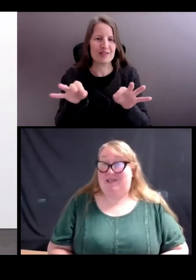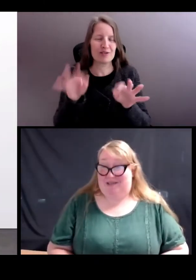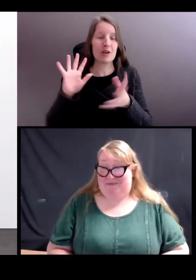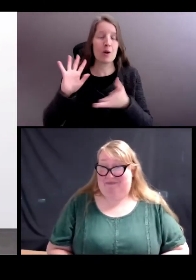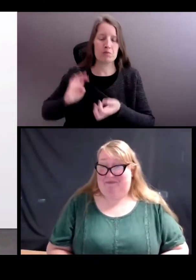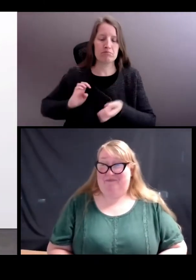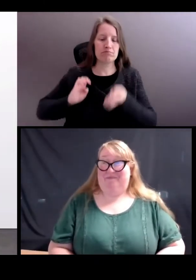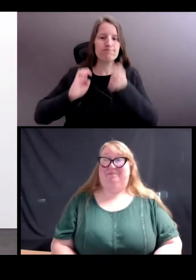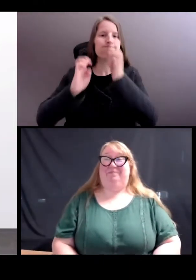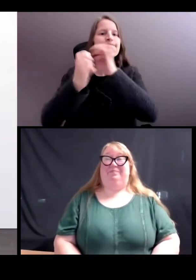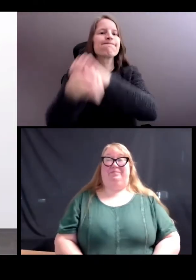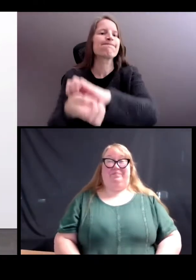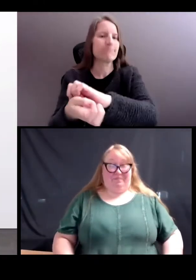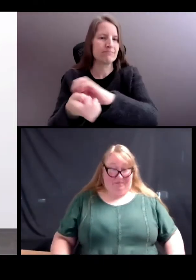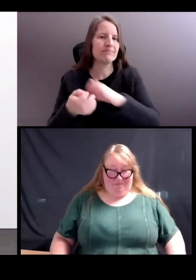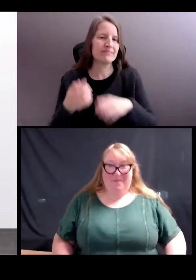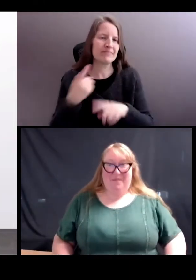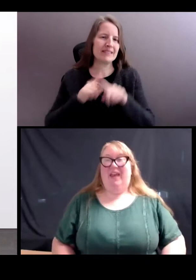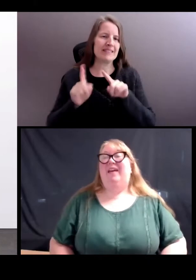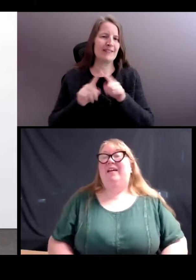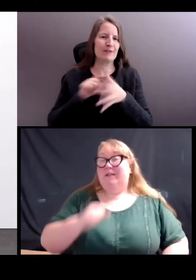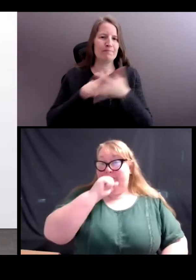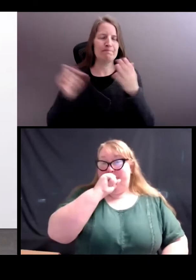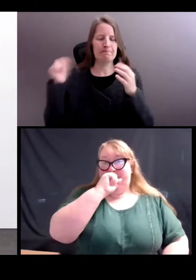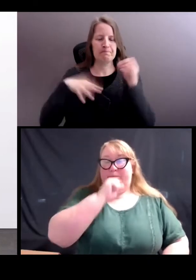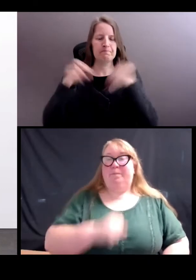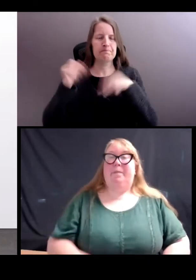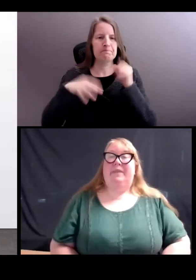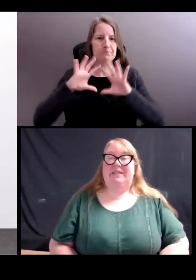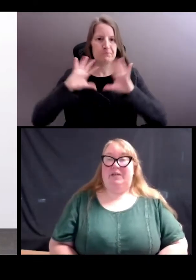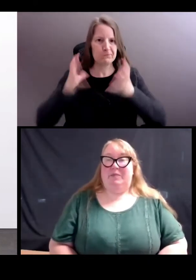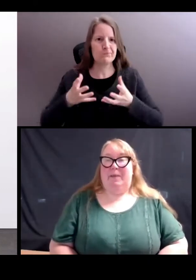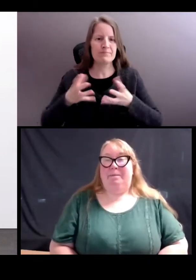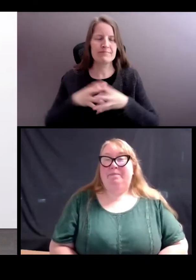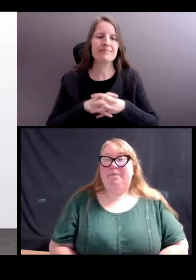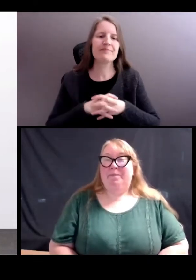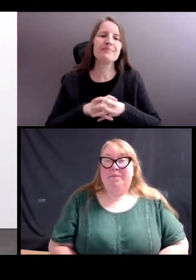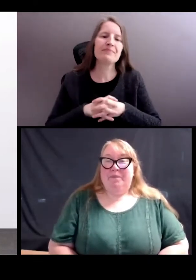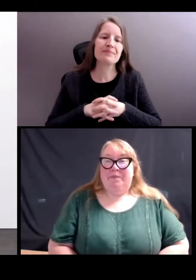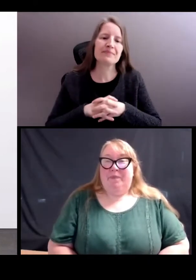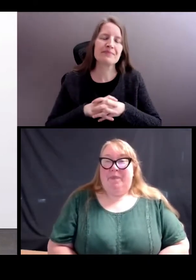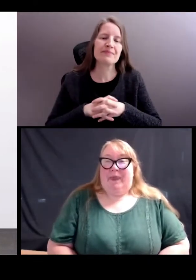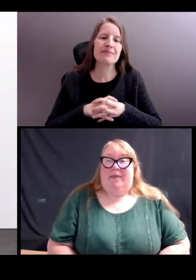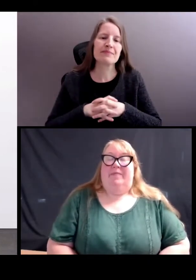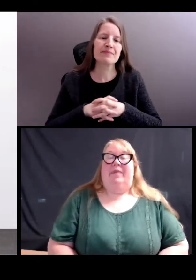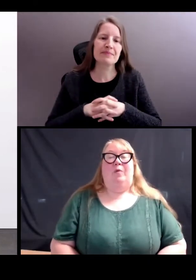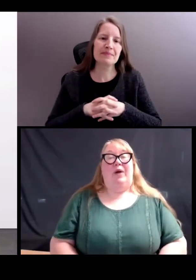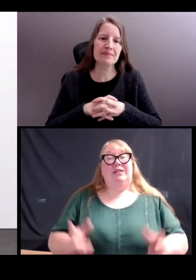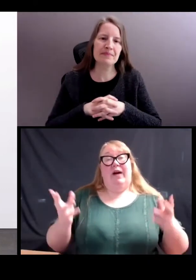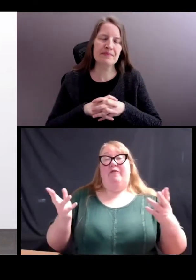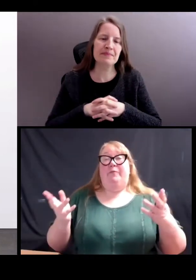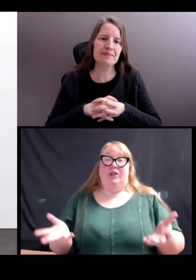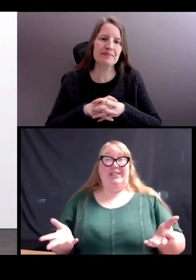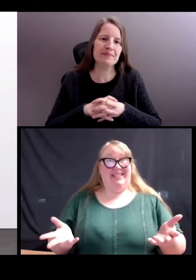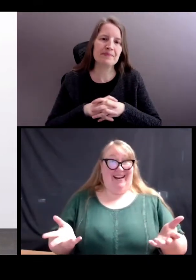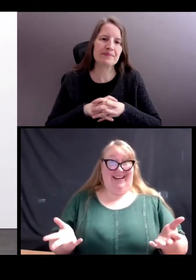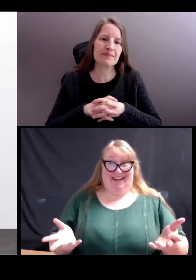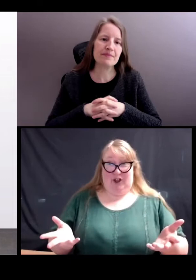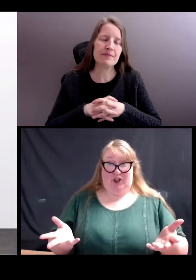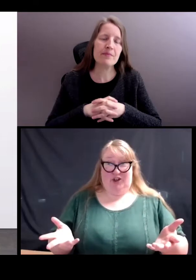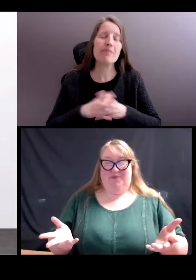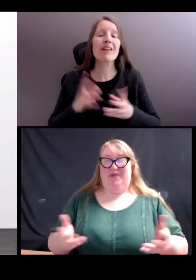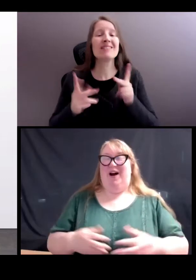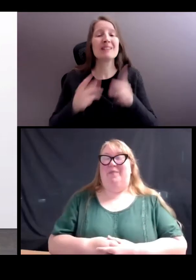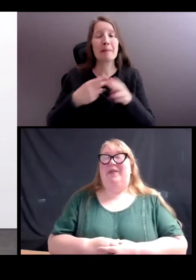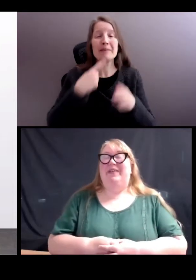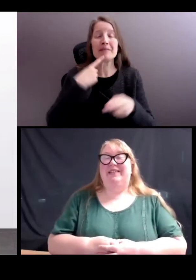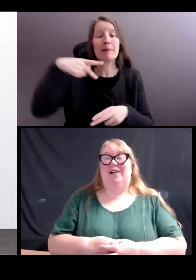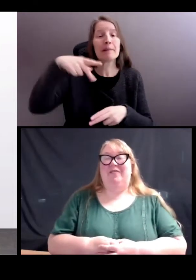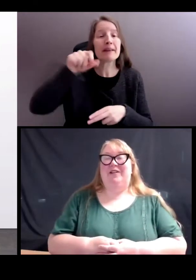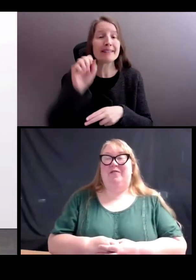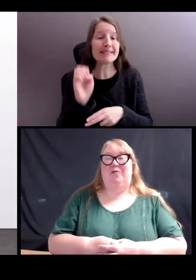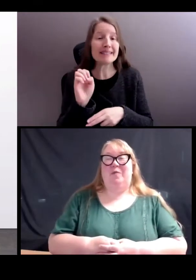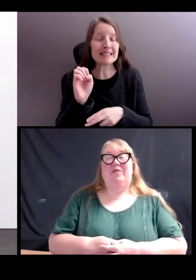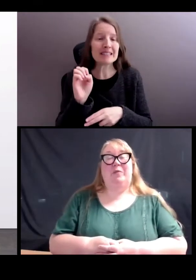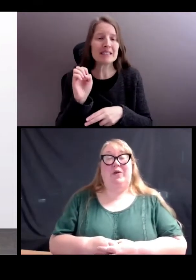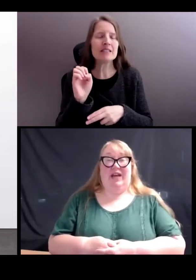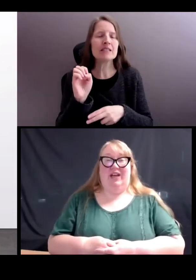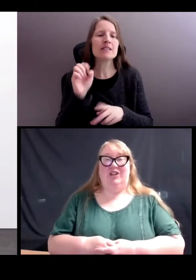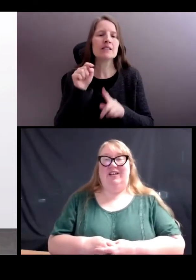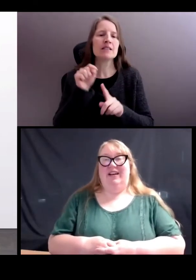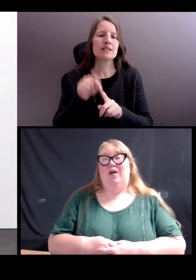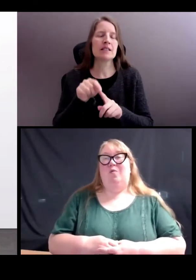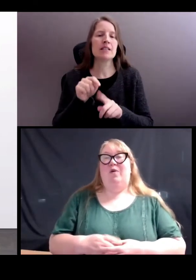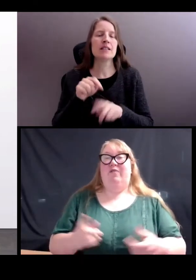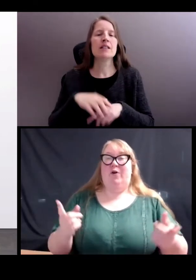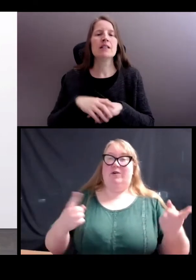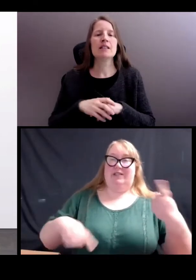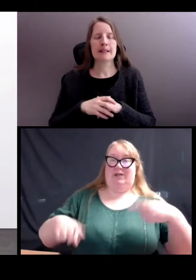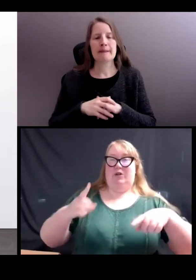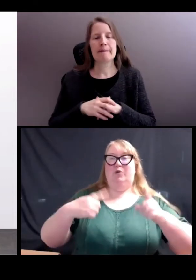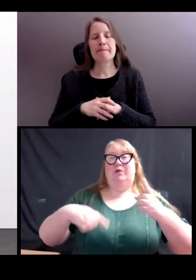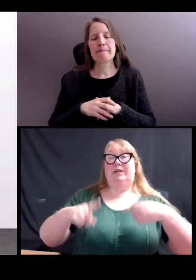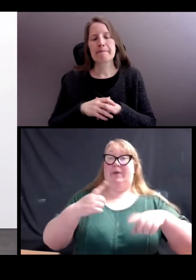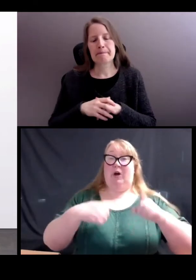We also have Pidgin signed English this is a form of communication where folks use American